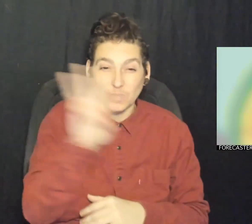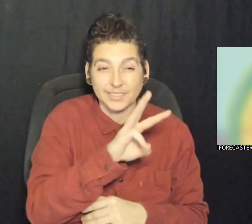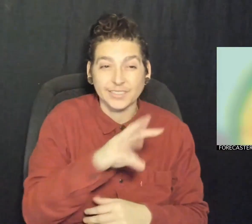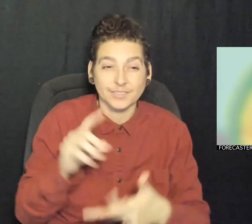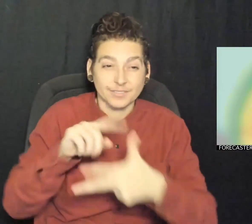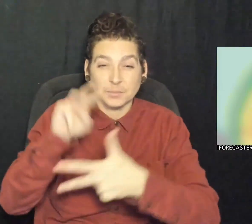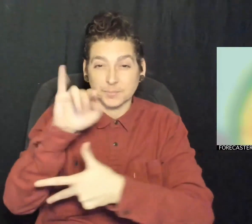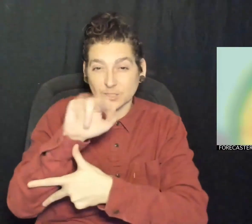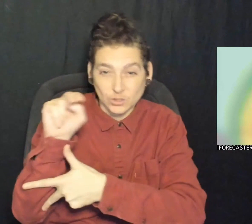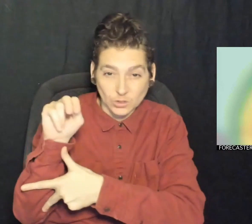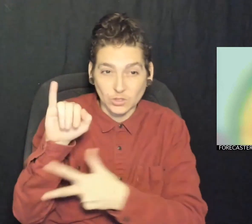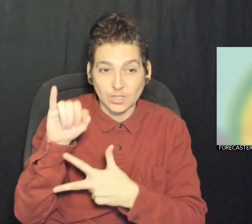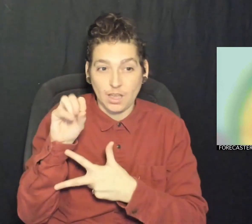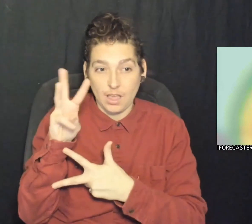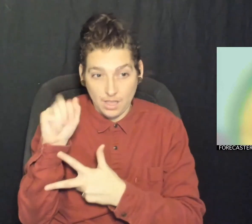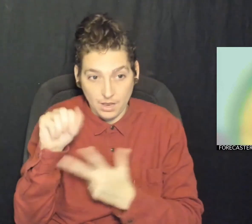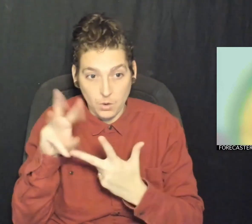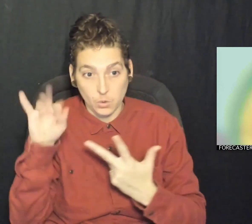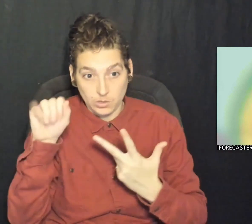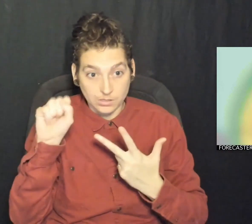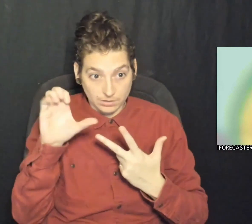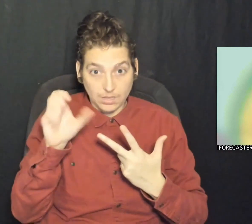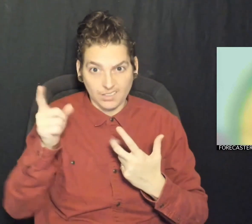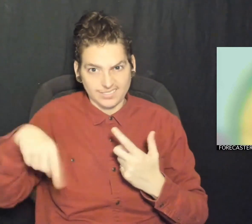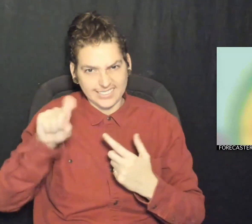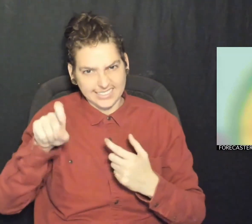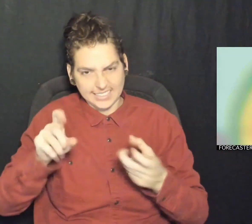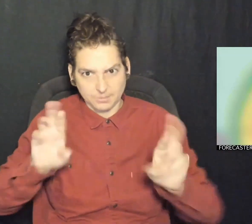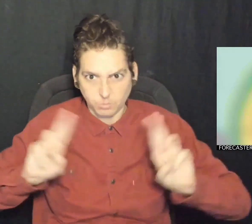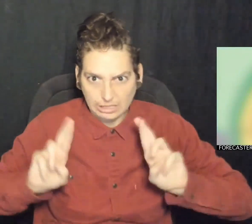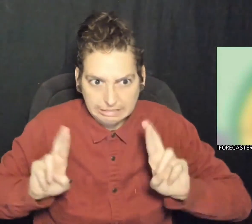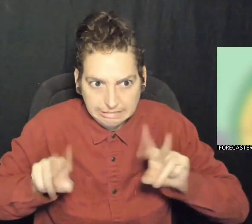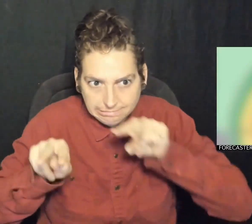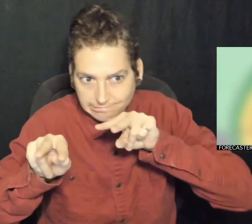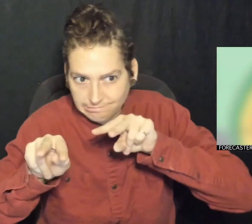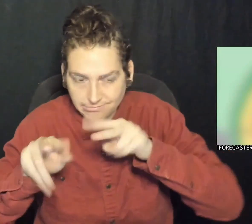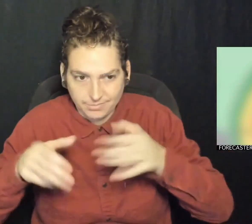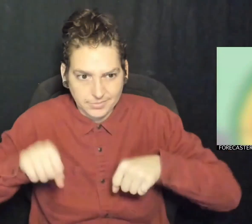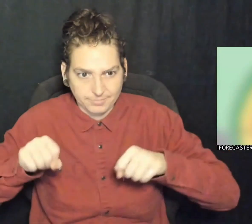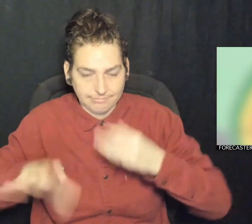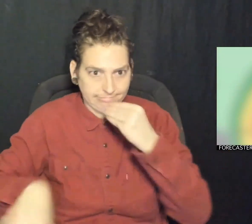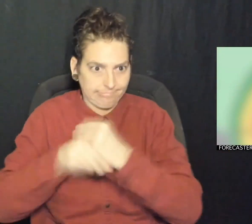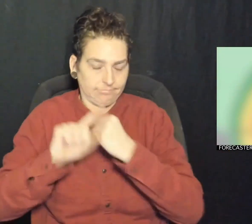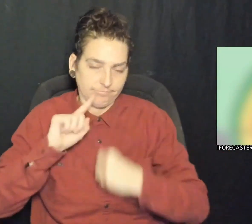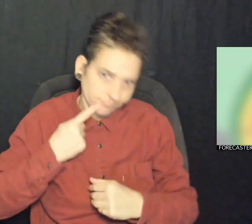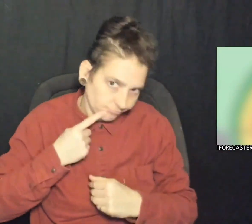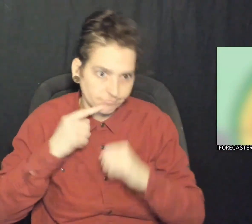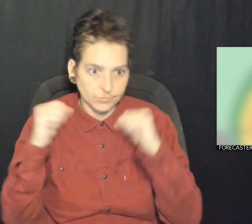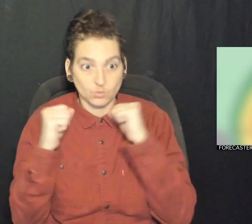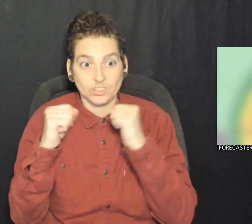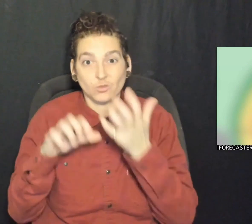who live in parts of the Midwest Minnesota Iowa and Wisconsin they need to brace for